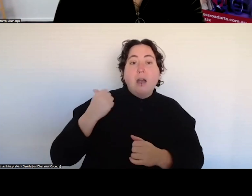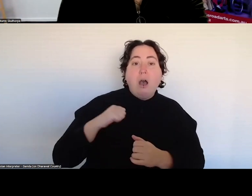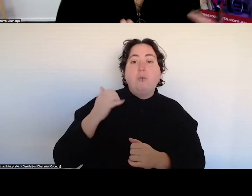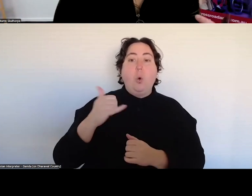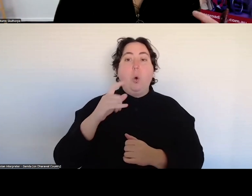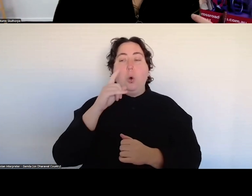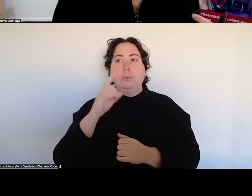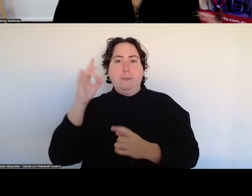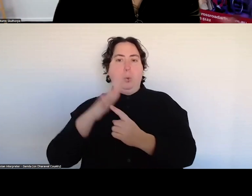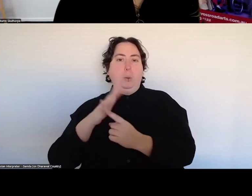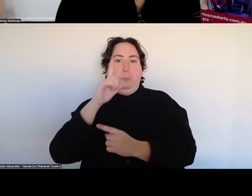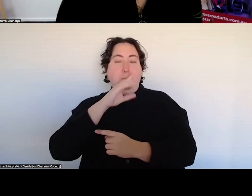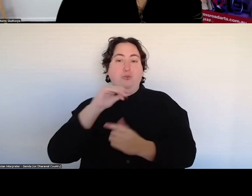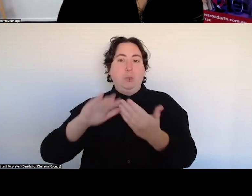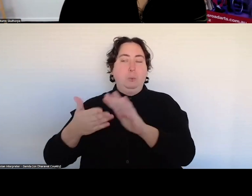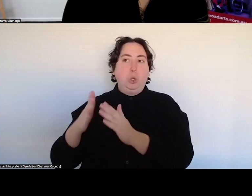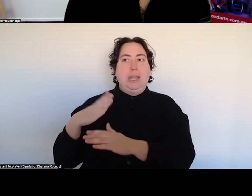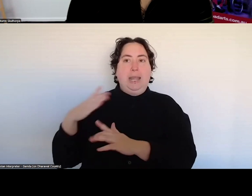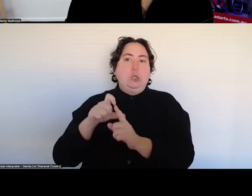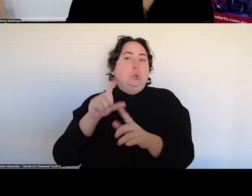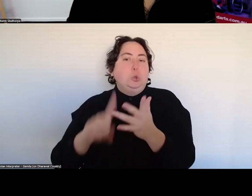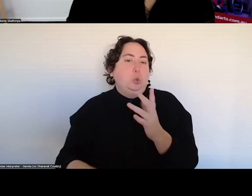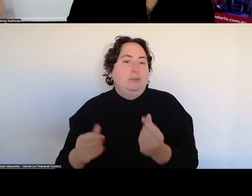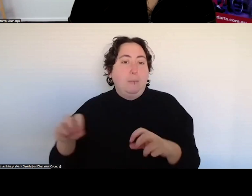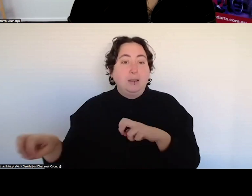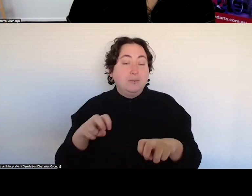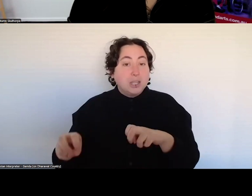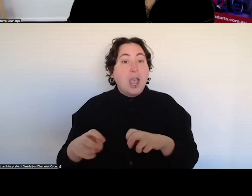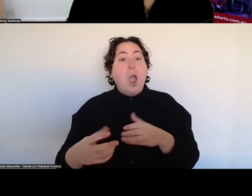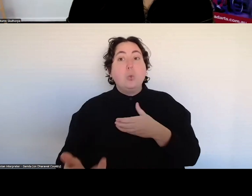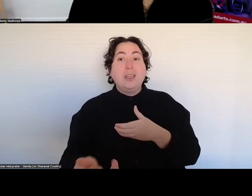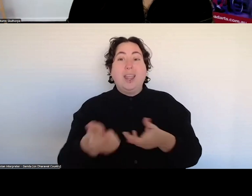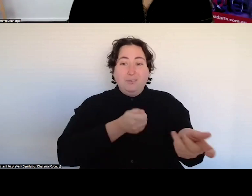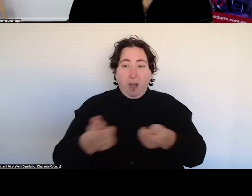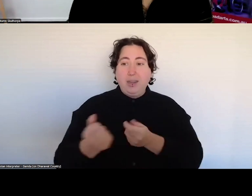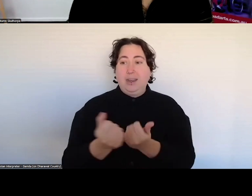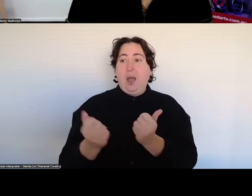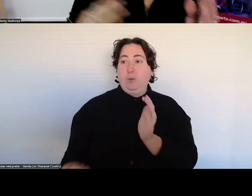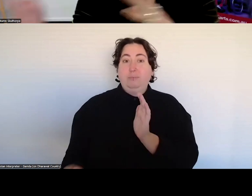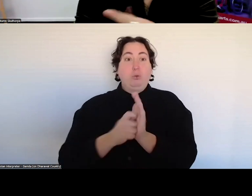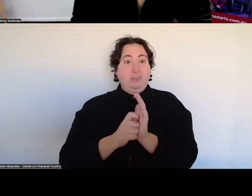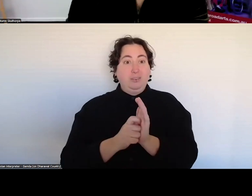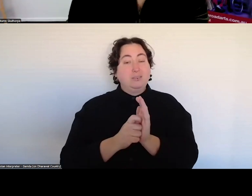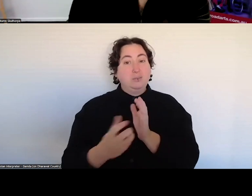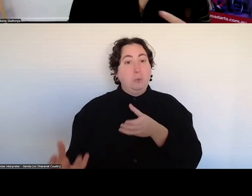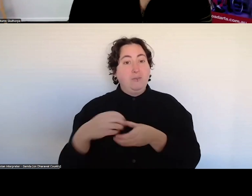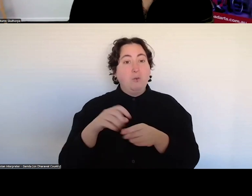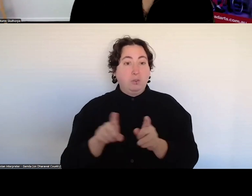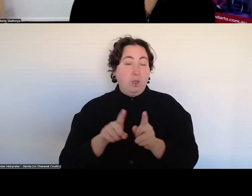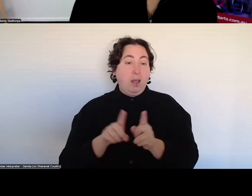we also brought in our sponsors into that. That was still to this day they talk about how